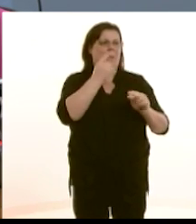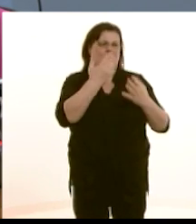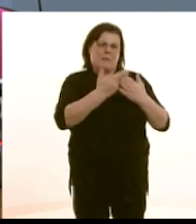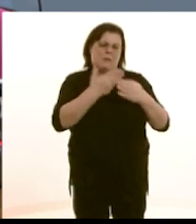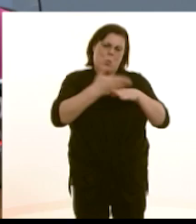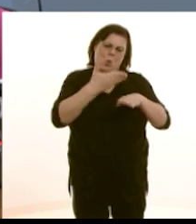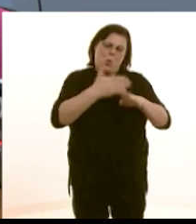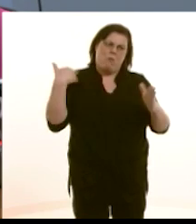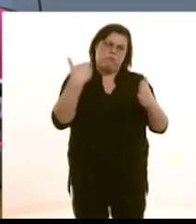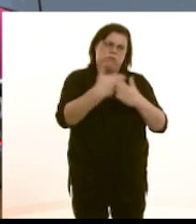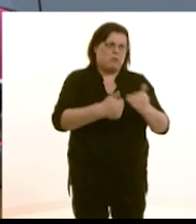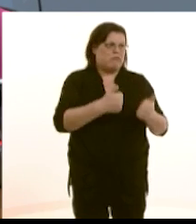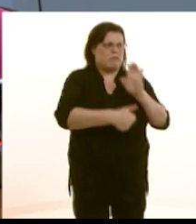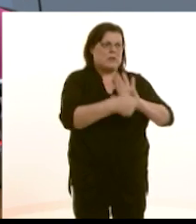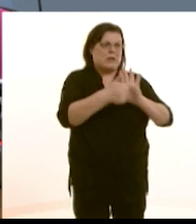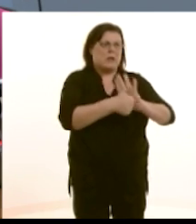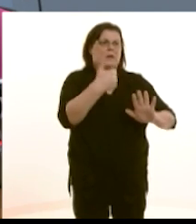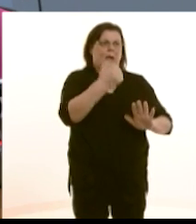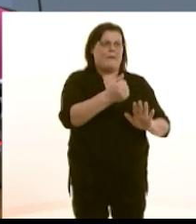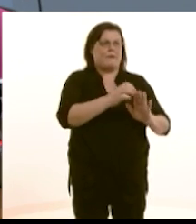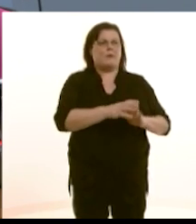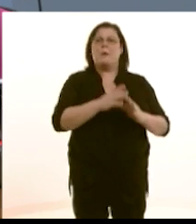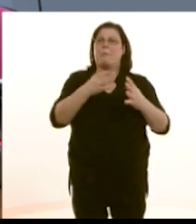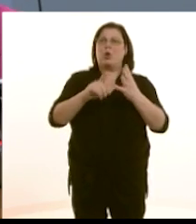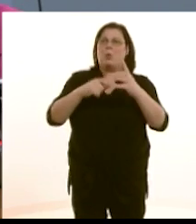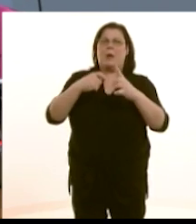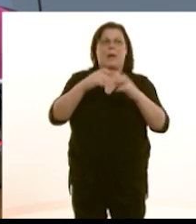service to the steel industry. There have been UK summits, there have been Welsh summits.